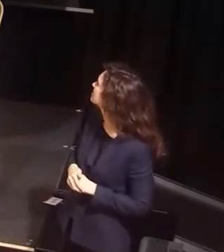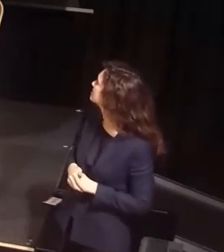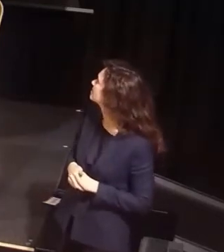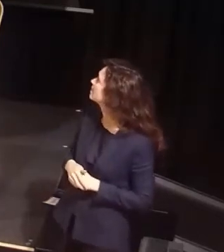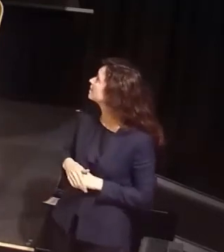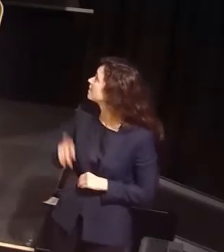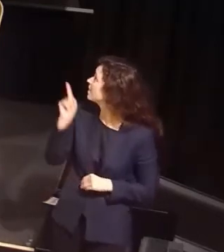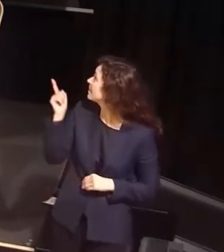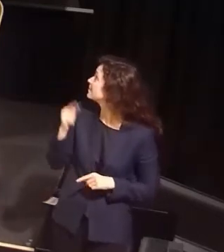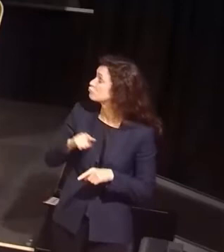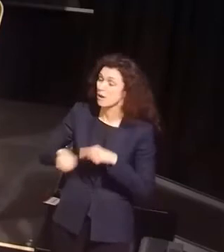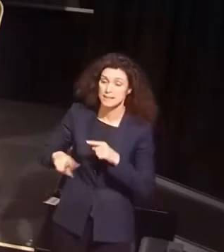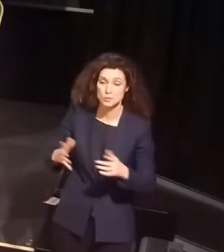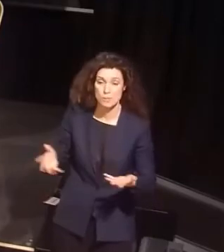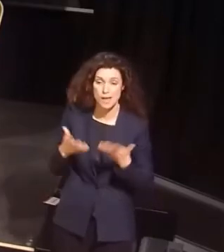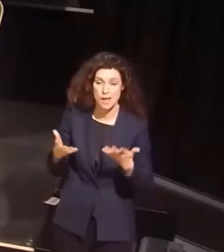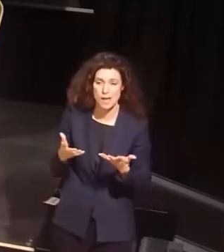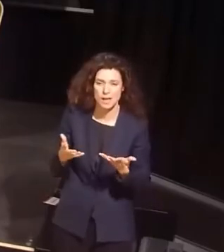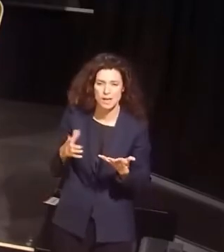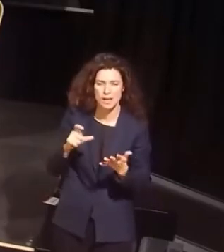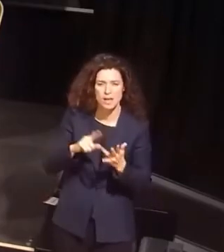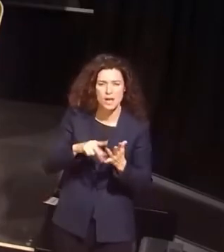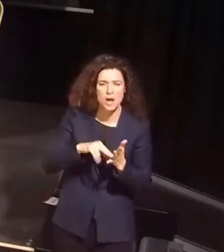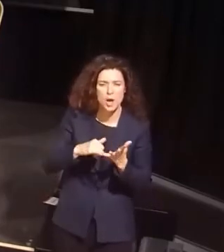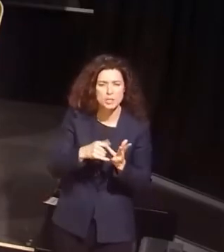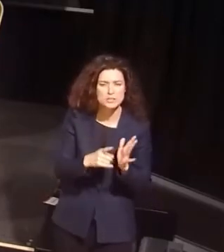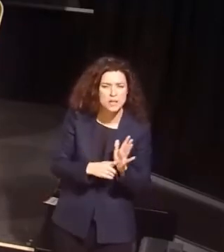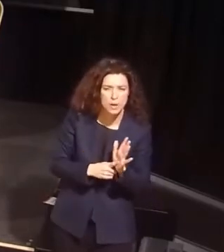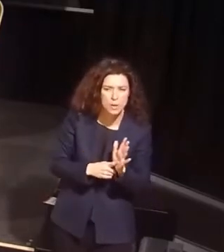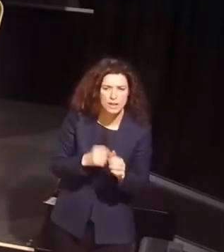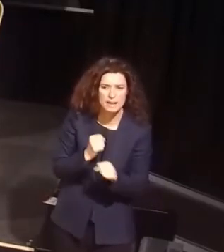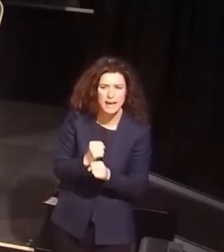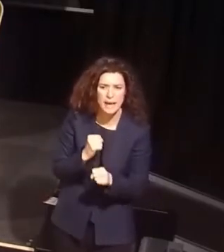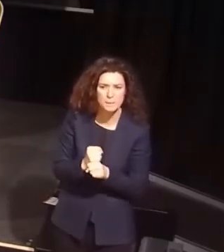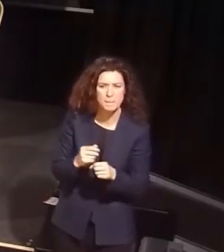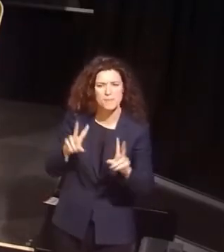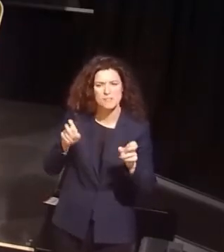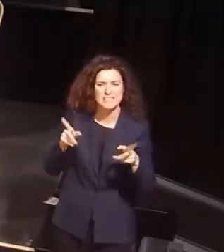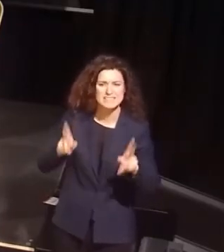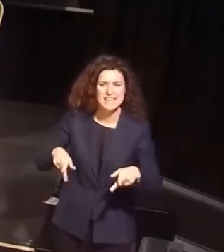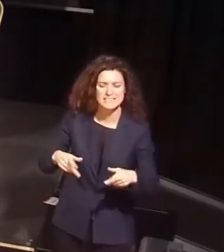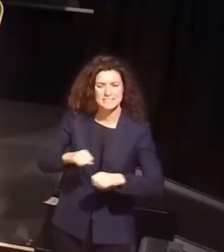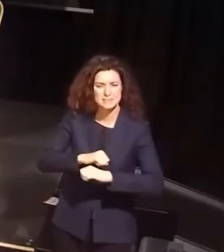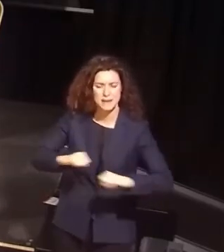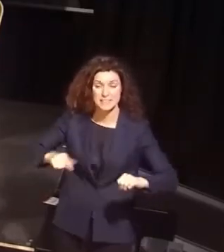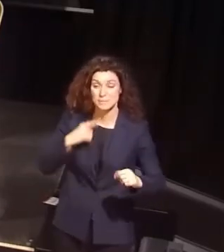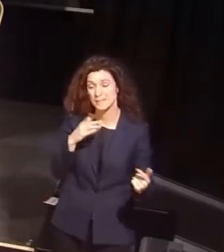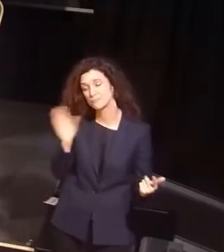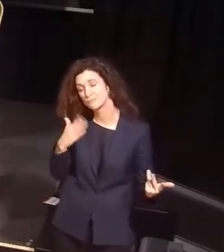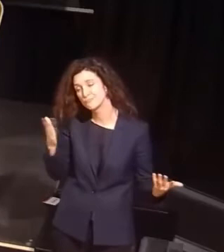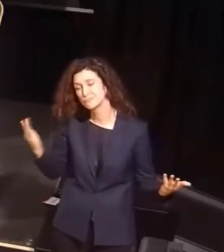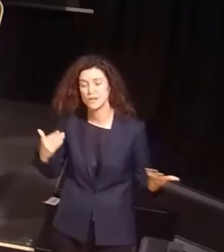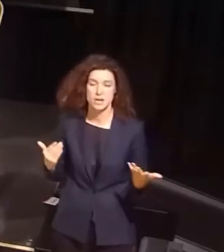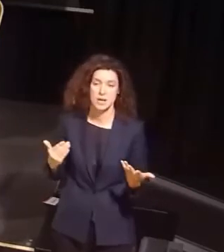a console game, it's actually, I believe Dead Space, because he's scrolled through our catalogue and he never played the original Dead Space,